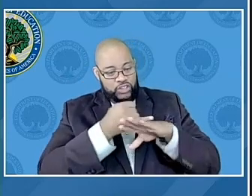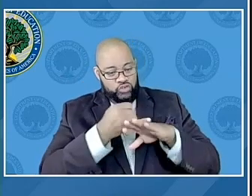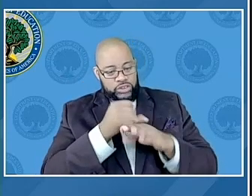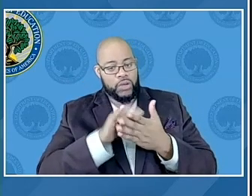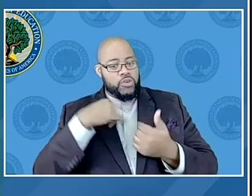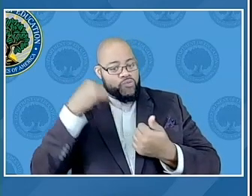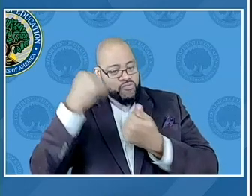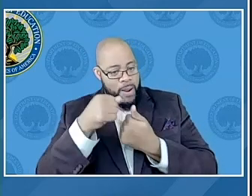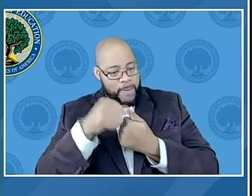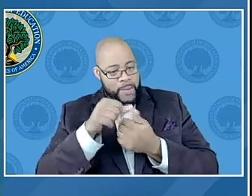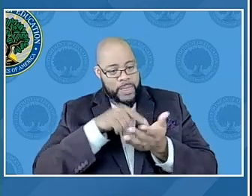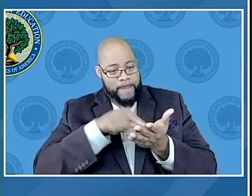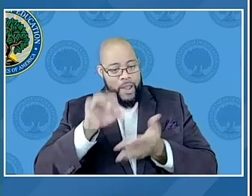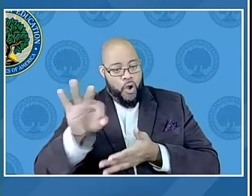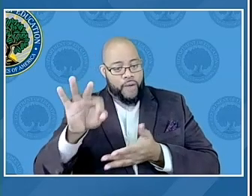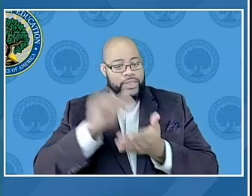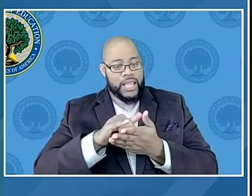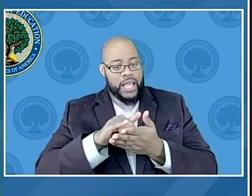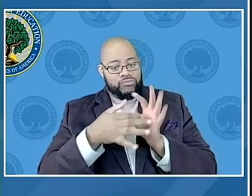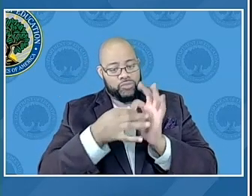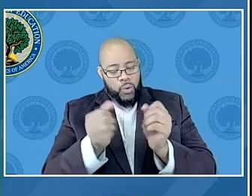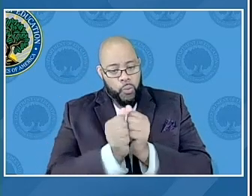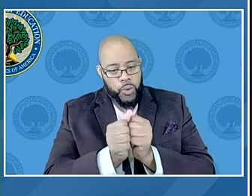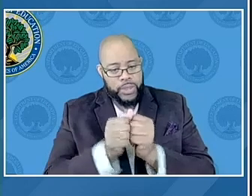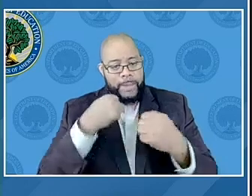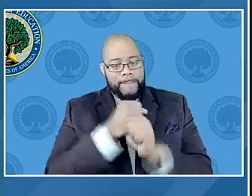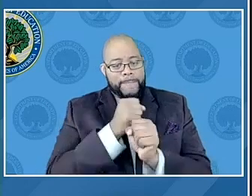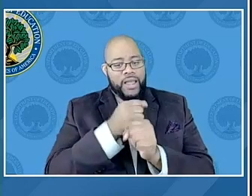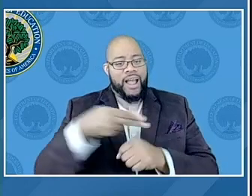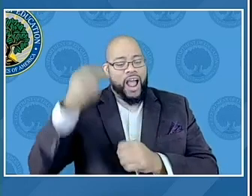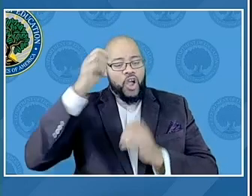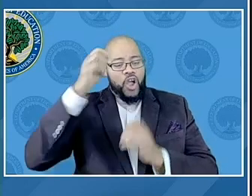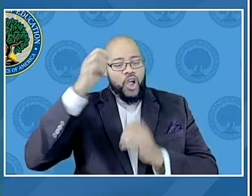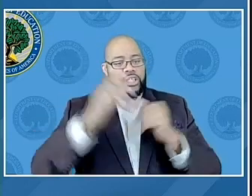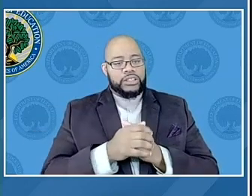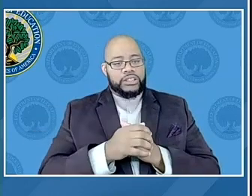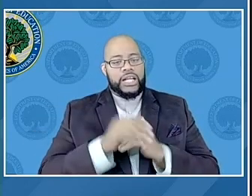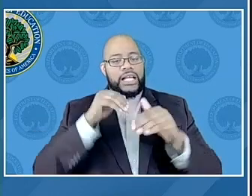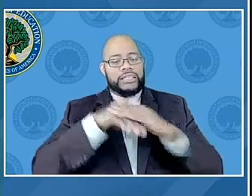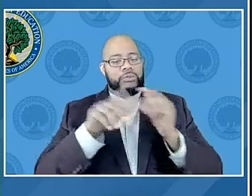payoff that comes from making higher education accessible to as many people as we can.